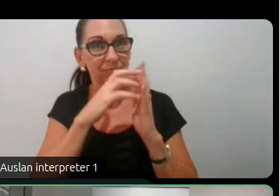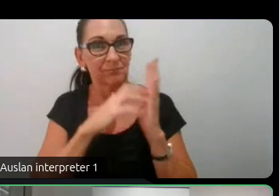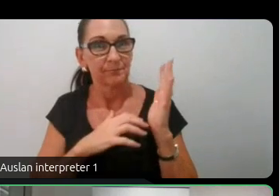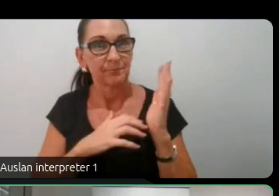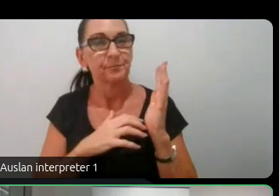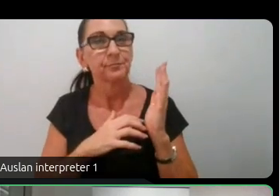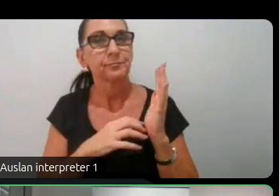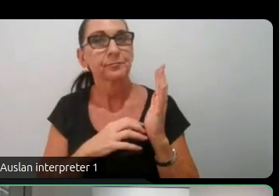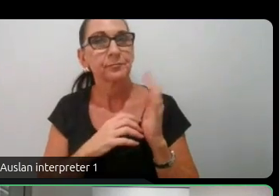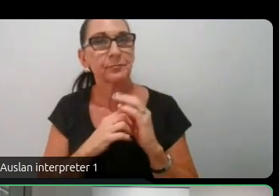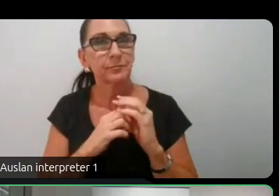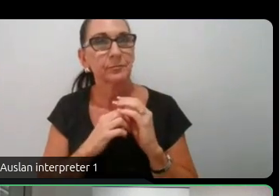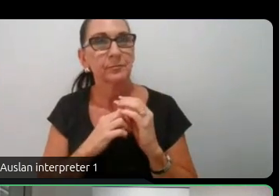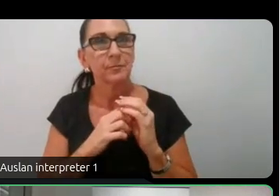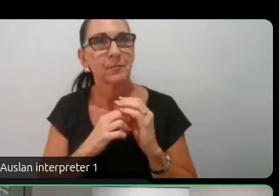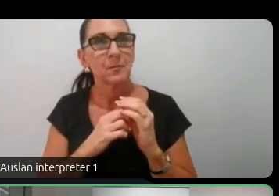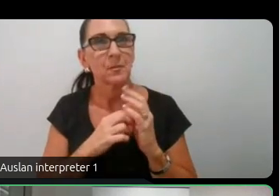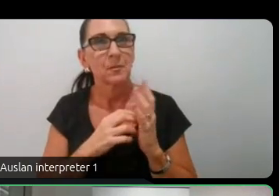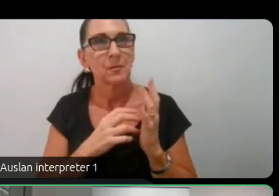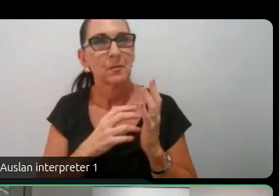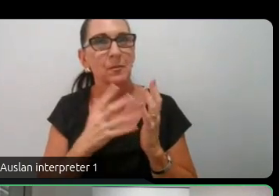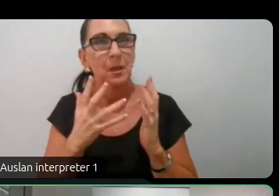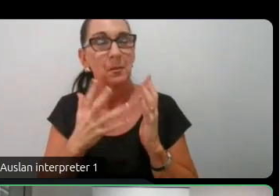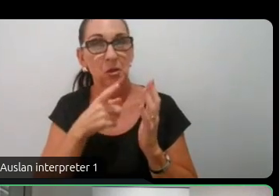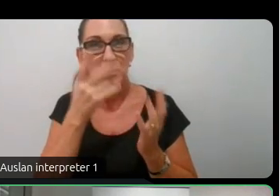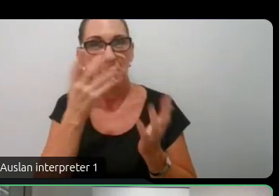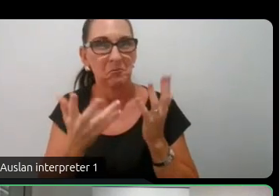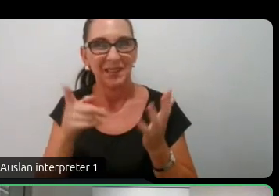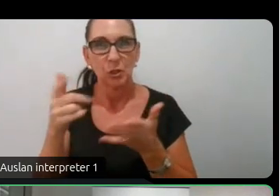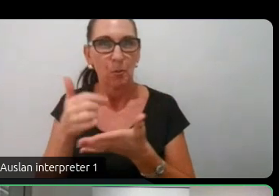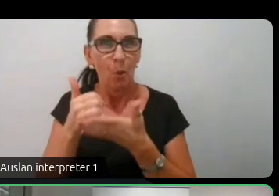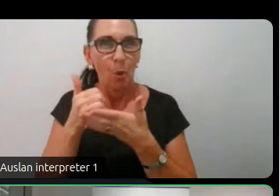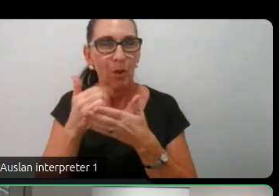um if you're wondering if a support is or is not an NDIS support, the first step is to look at the